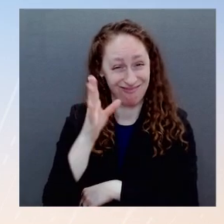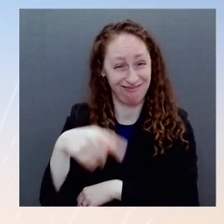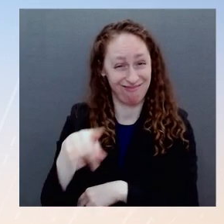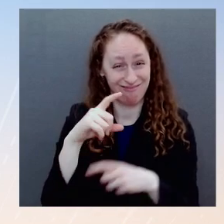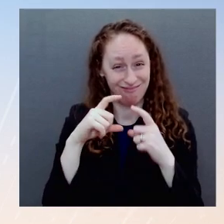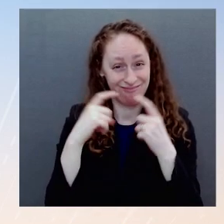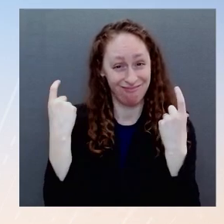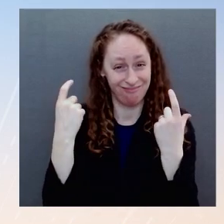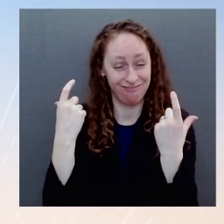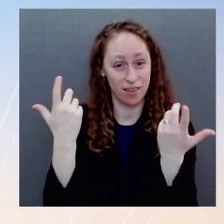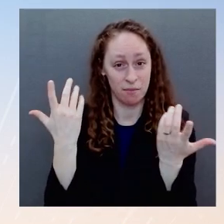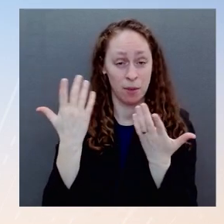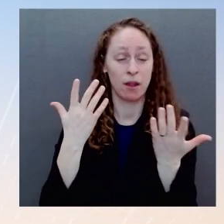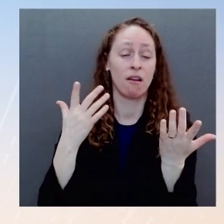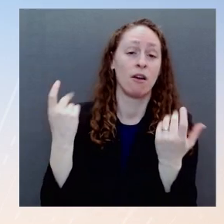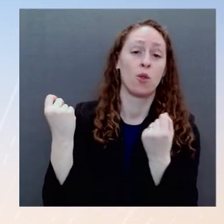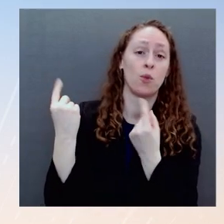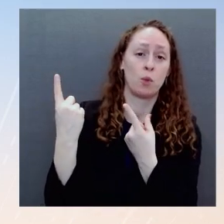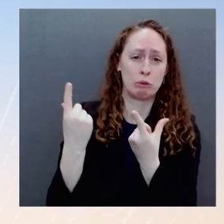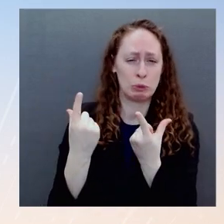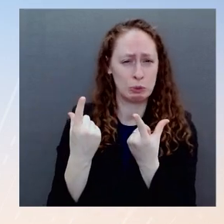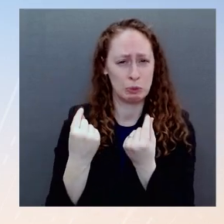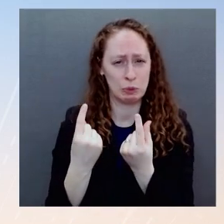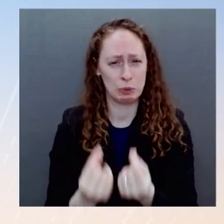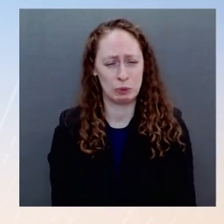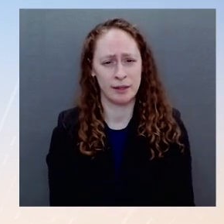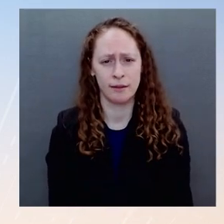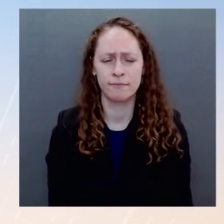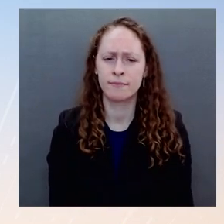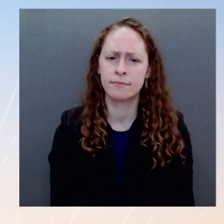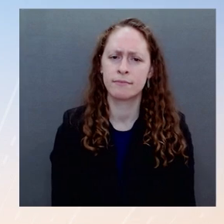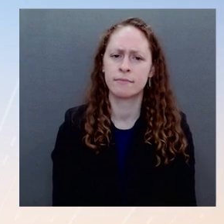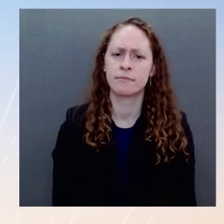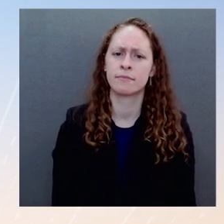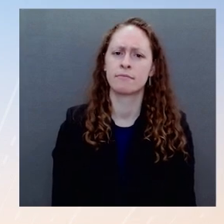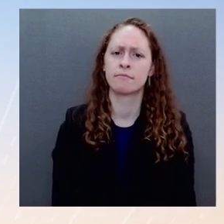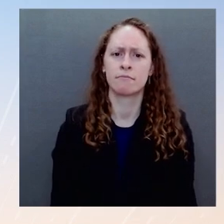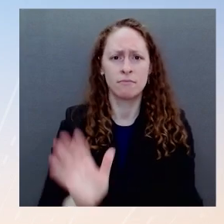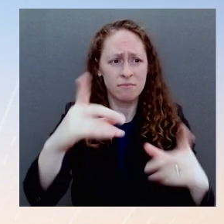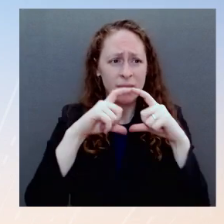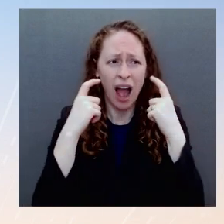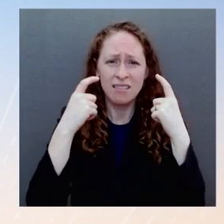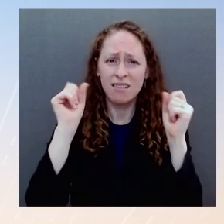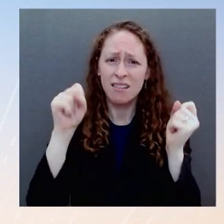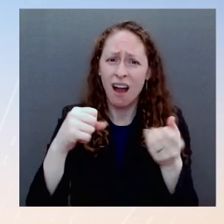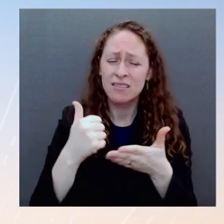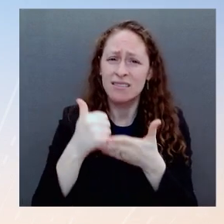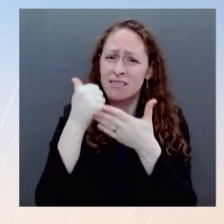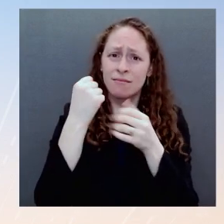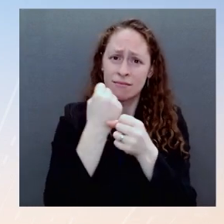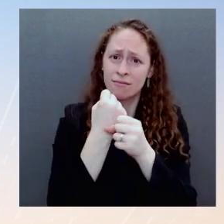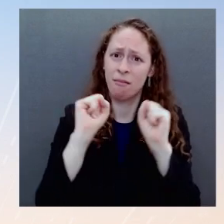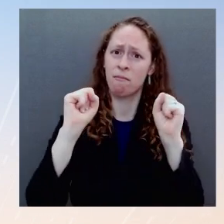And we want to make sure that everybody has the tools and resources that they need in order to protect themselves and their families.